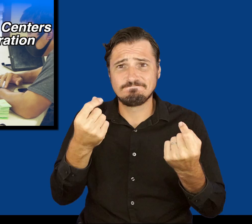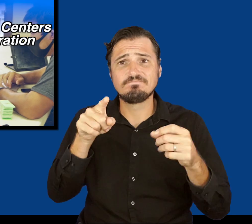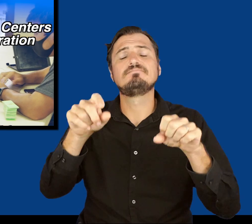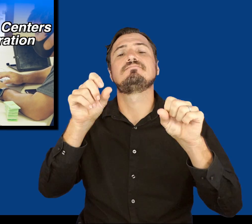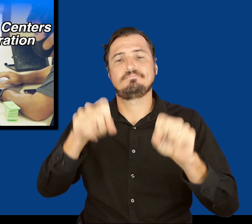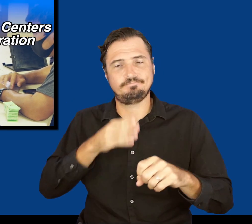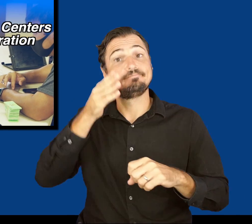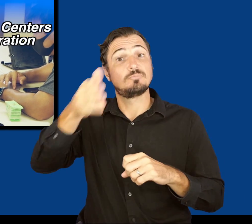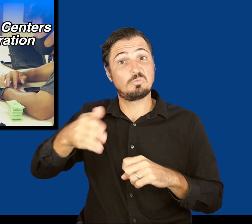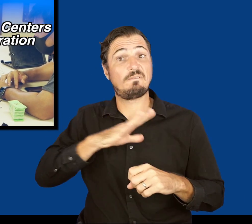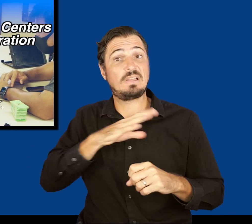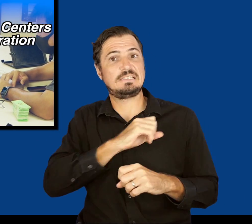help you with the registration process